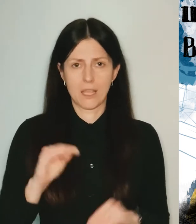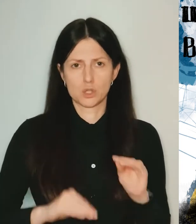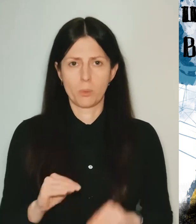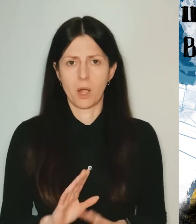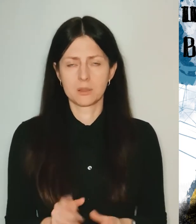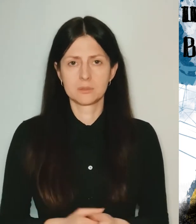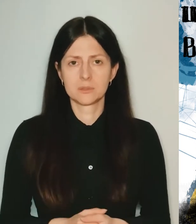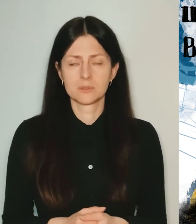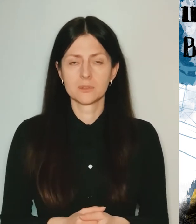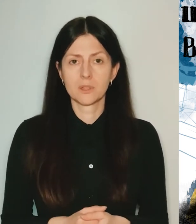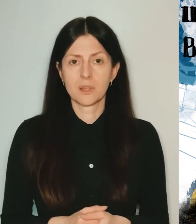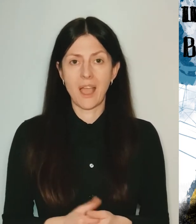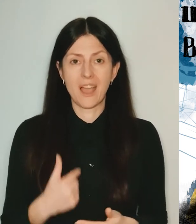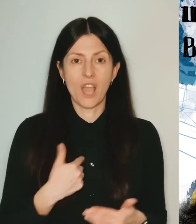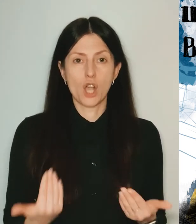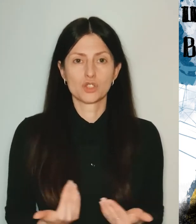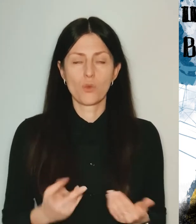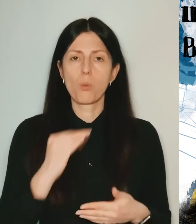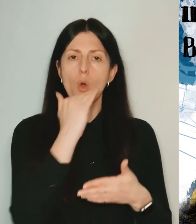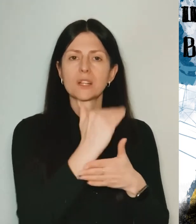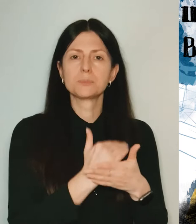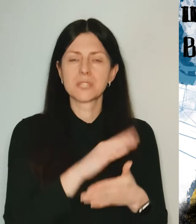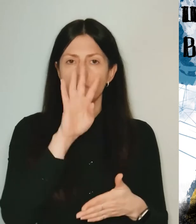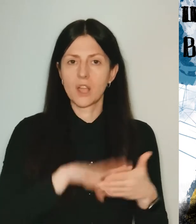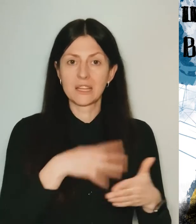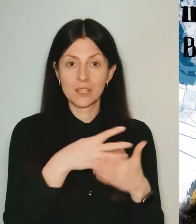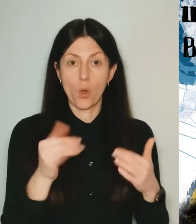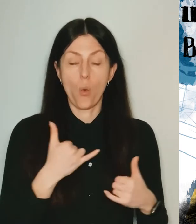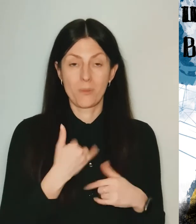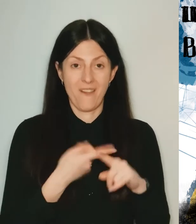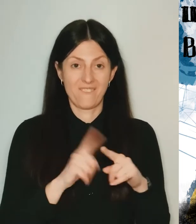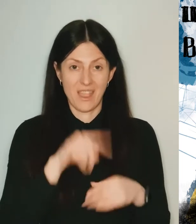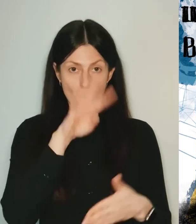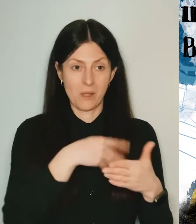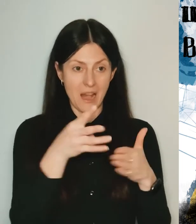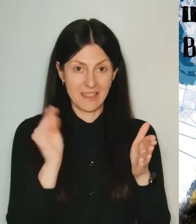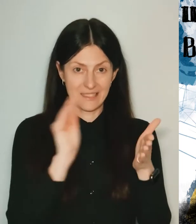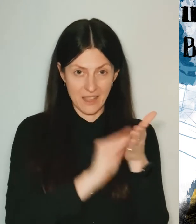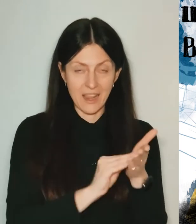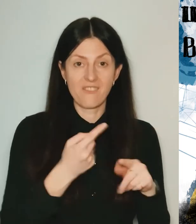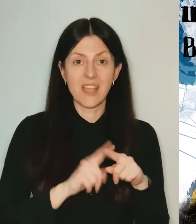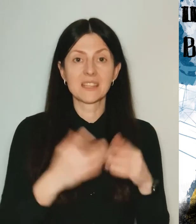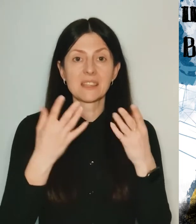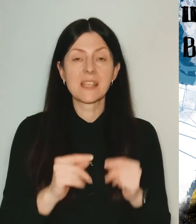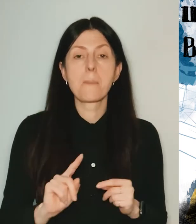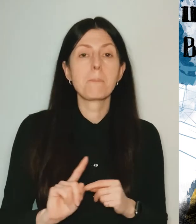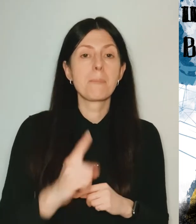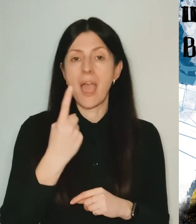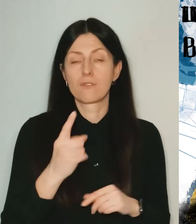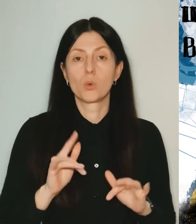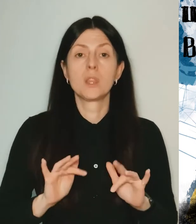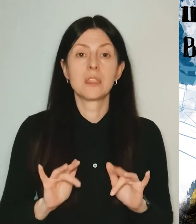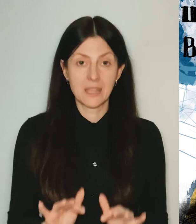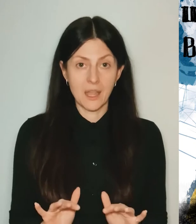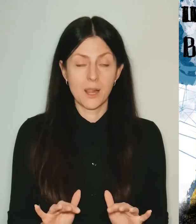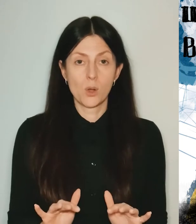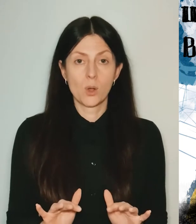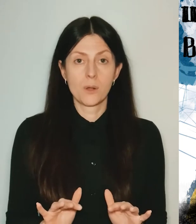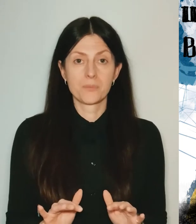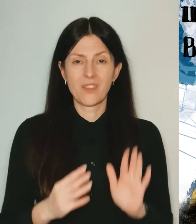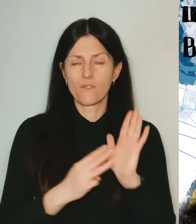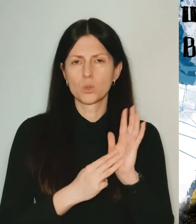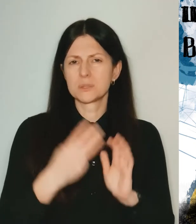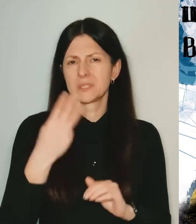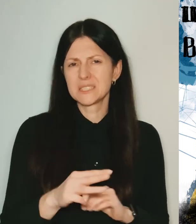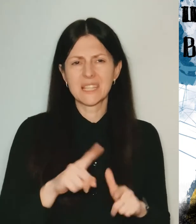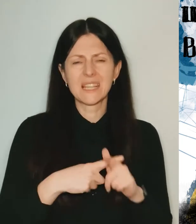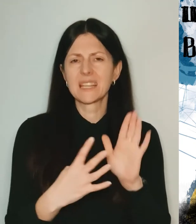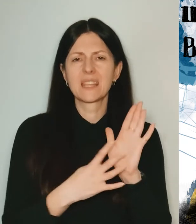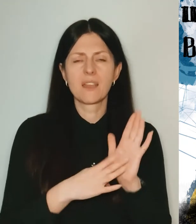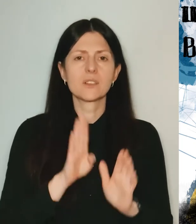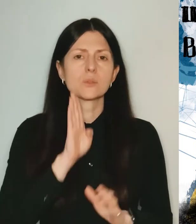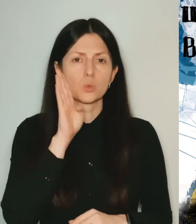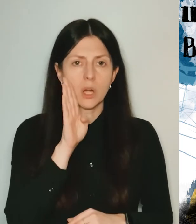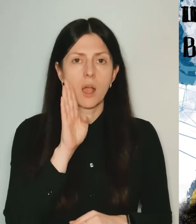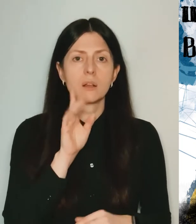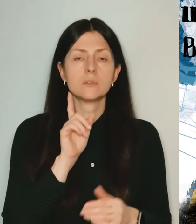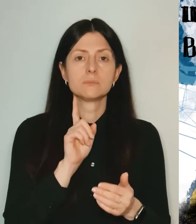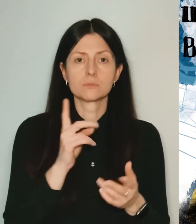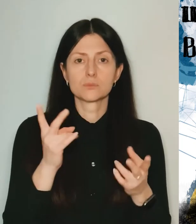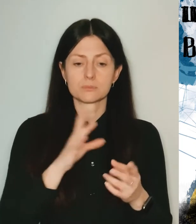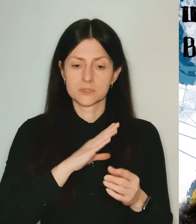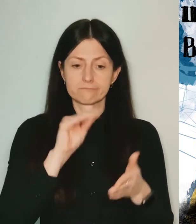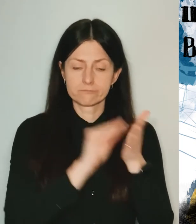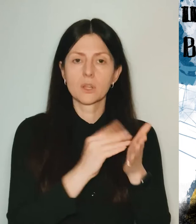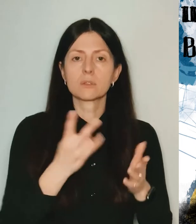I have uh… l live by schedule and the first “to do” thing at 8.30 or 9 am on that day was uh… “to prepare emergency bag”.